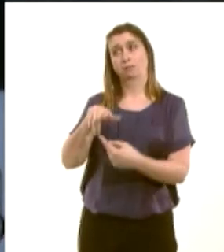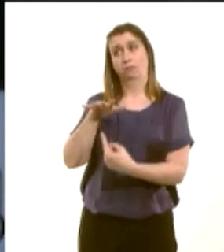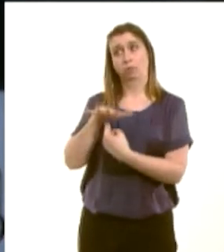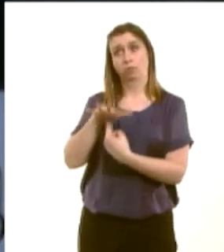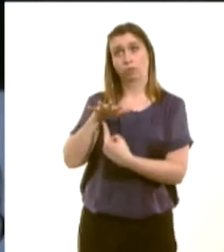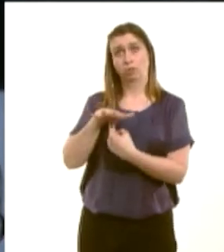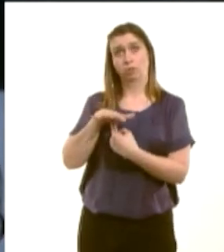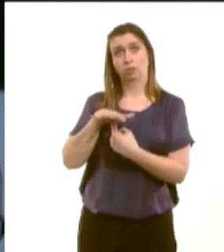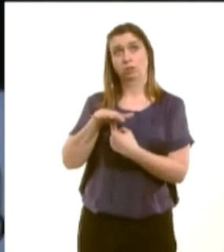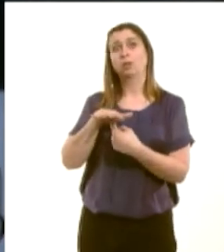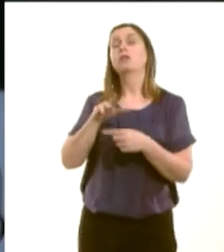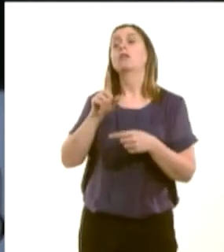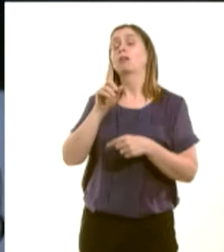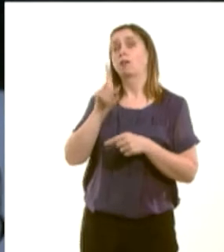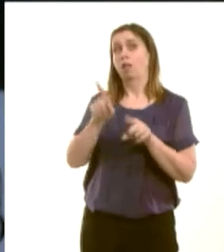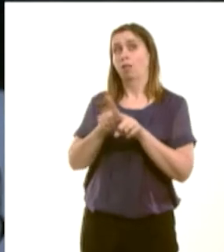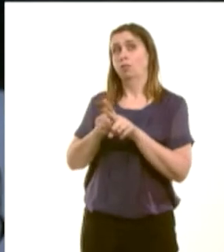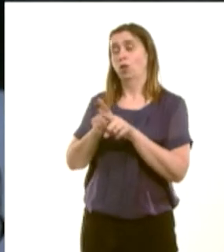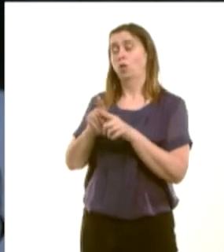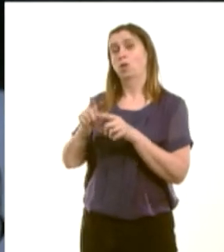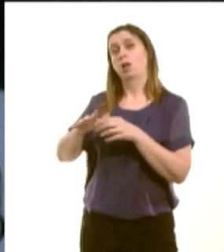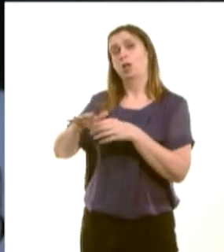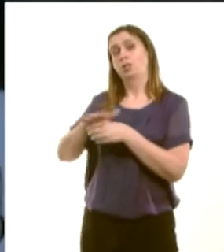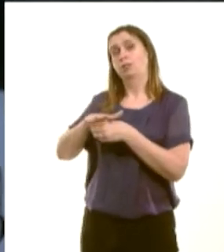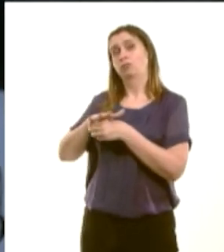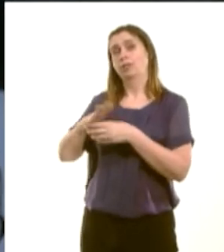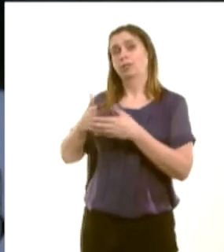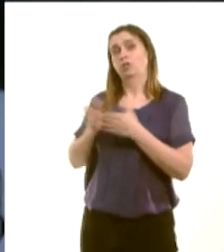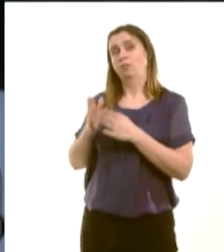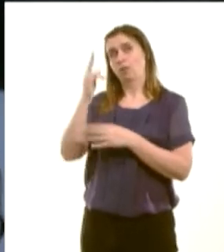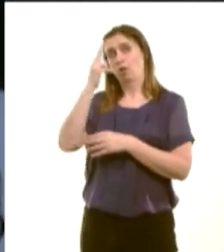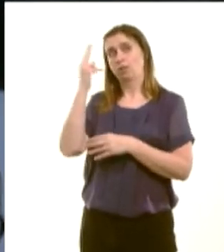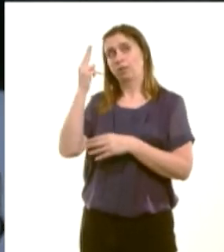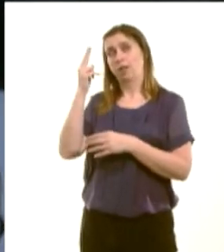itís also the strategic importance of district general hospitals across the border in England